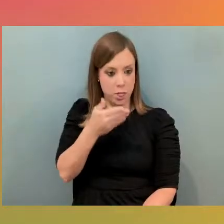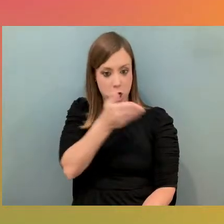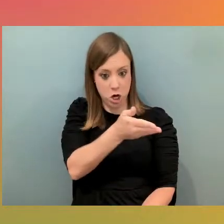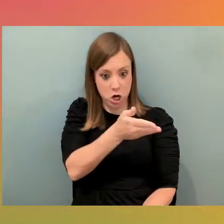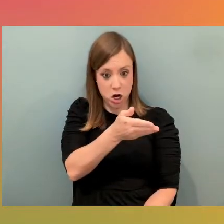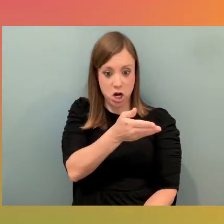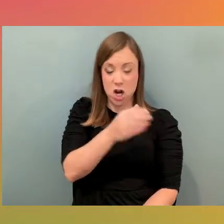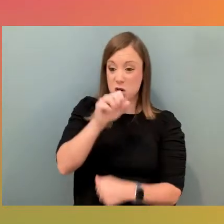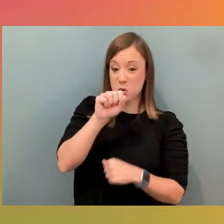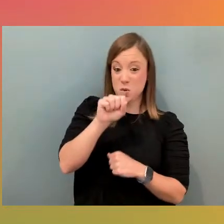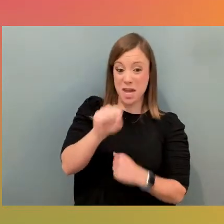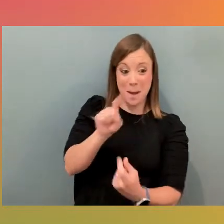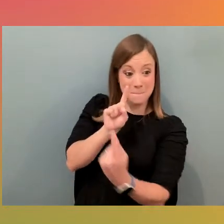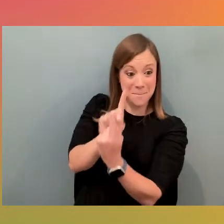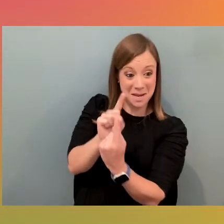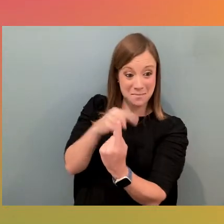MORE. I AM ALSO AROUND HERE IF YOU